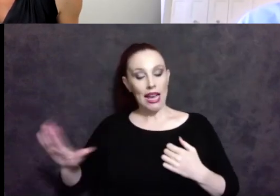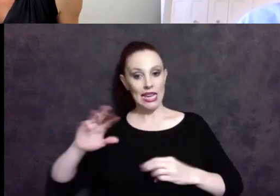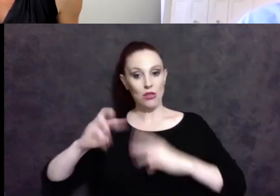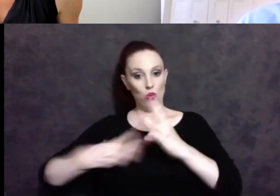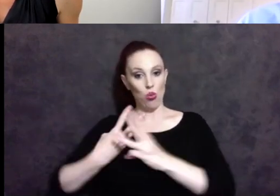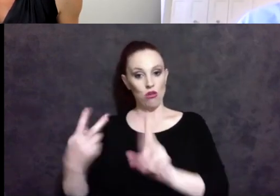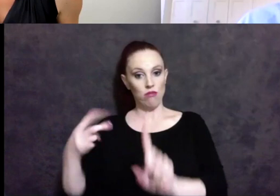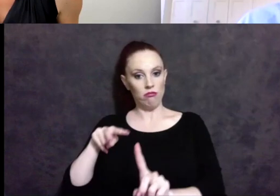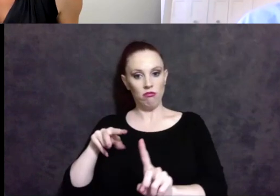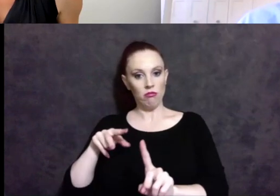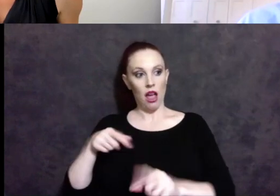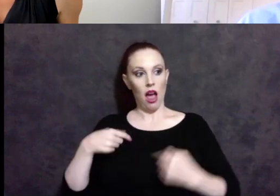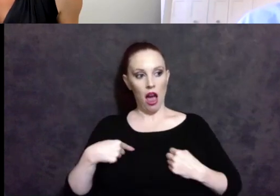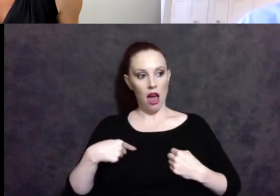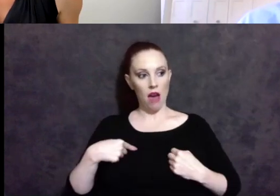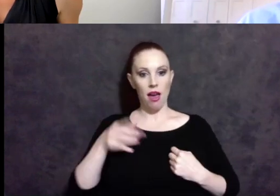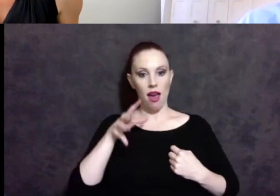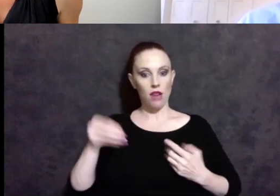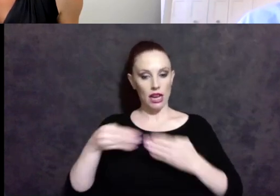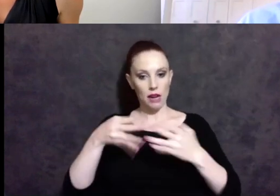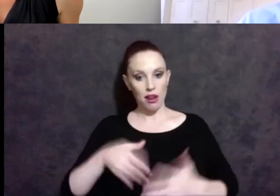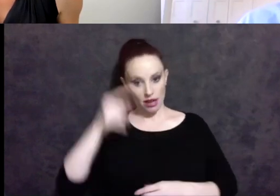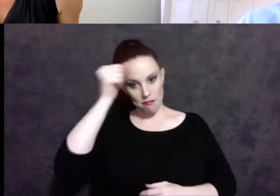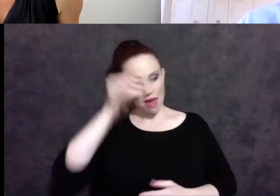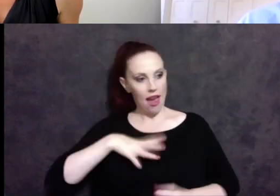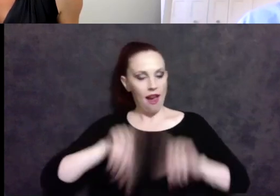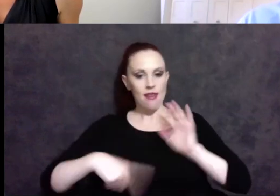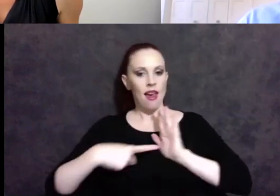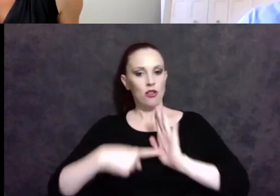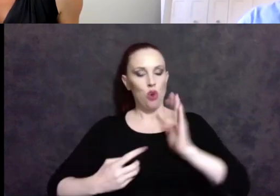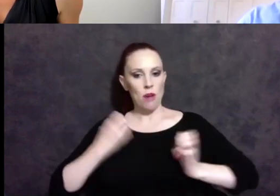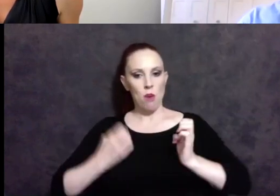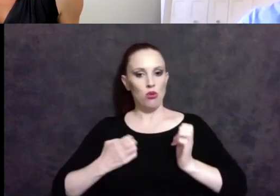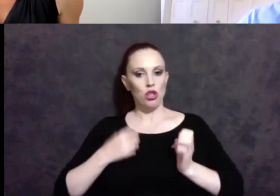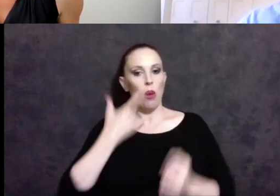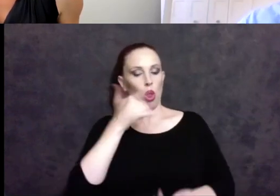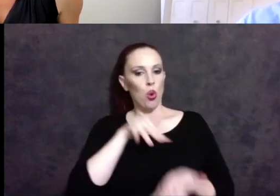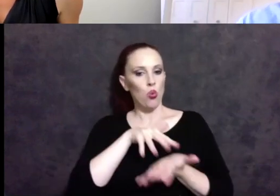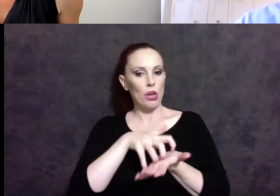show emotions that show vulnerability and people take advantage of you. That was his